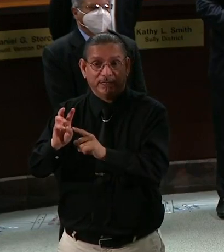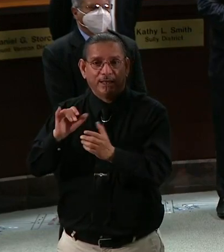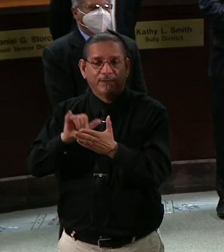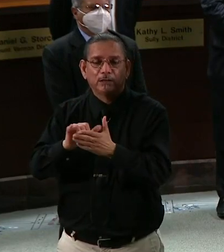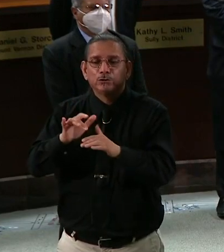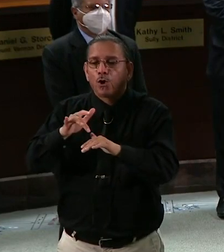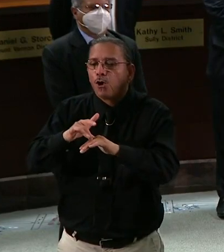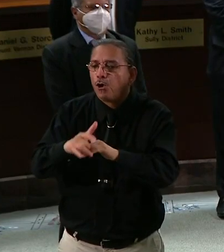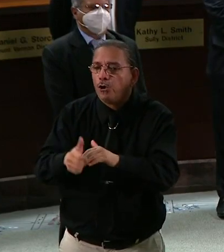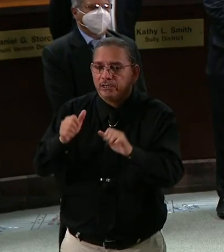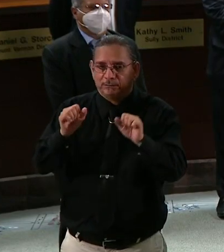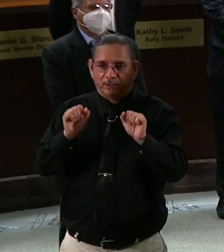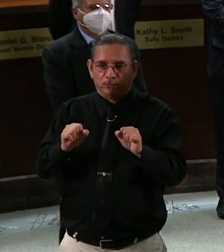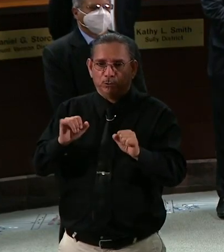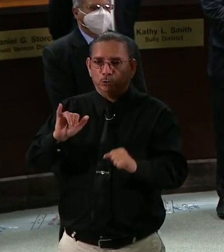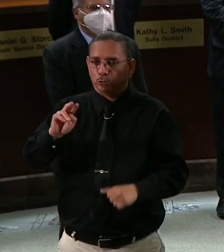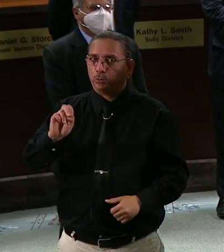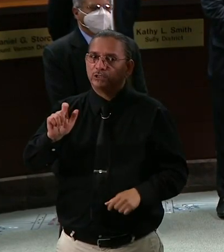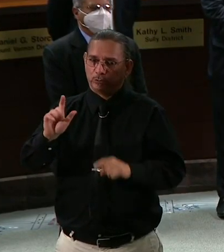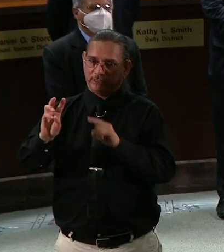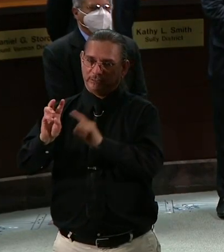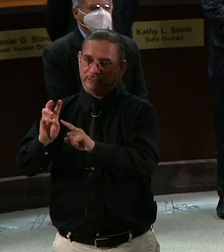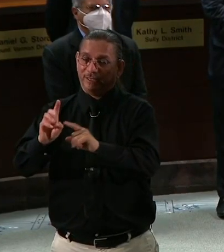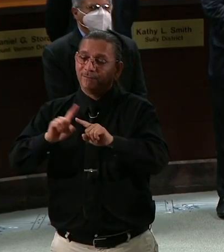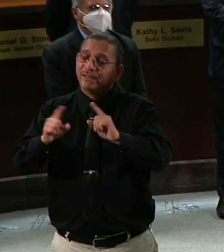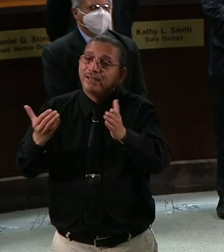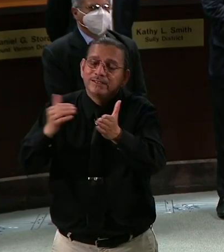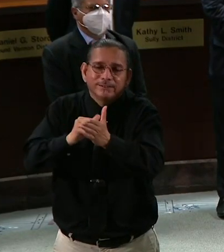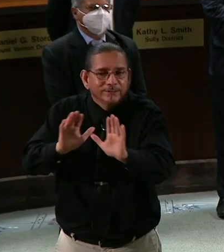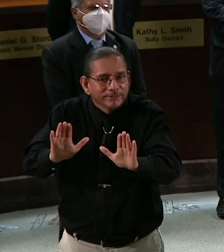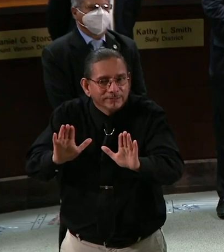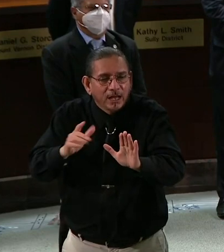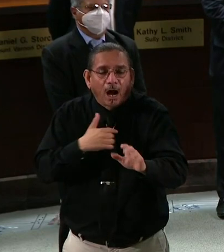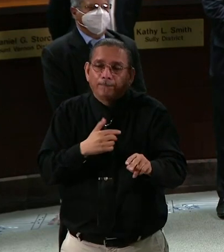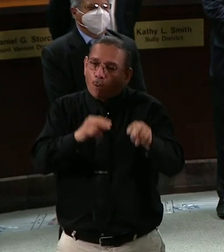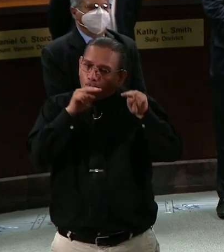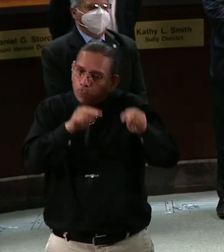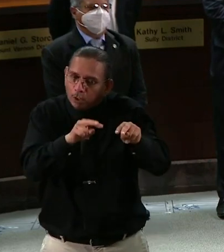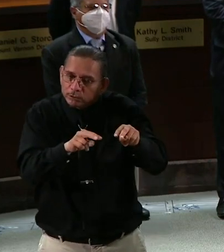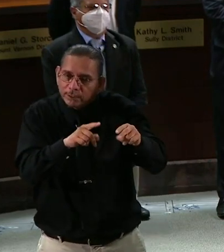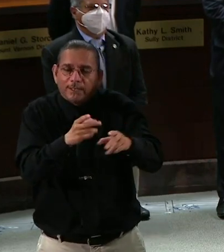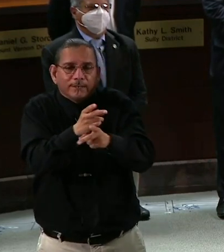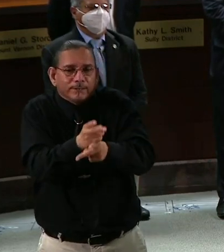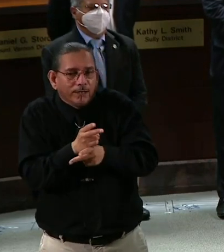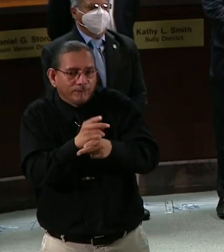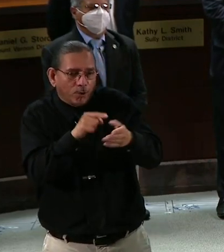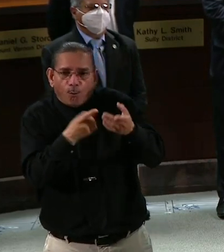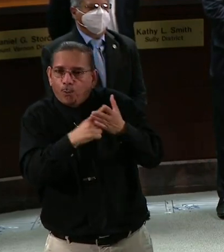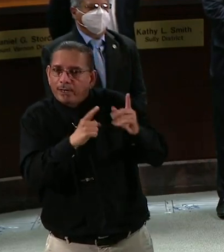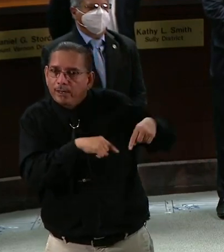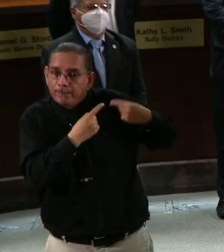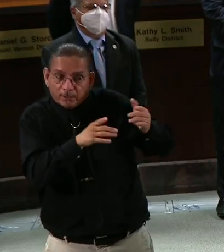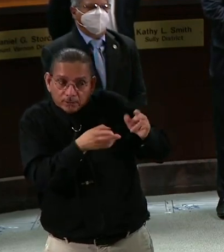WILL BE THE TWENTY SIX THAT WOULD BE THE EARLIEST- THE TWENTY SIXTH OF JUNE BUT ABOUT